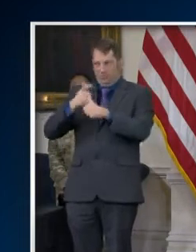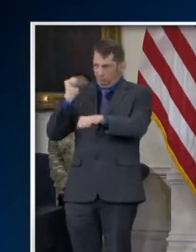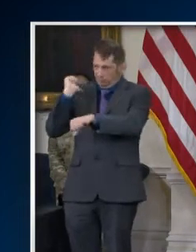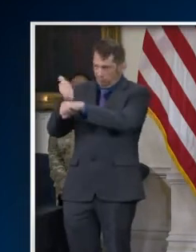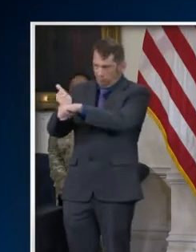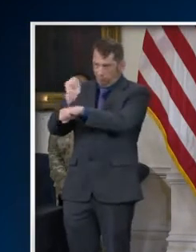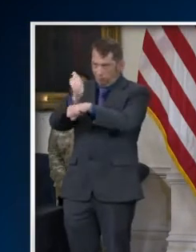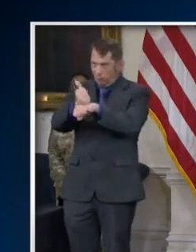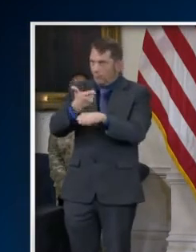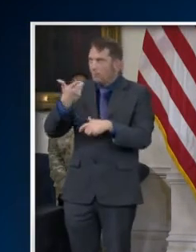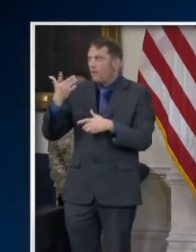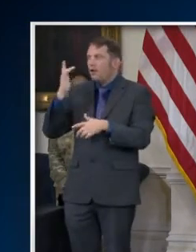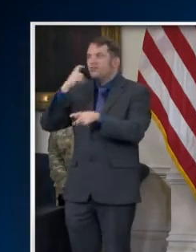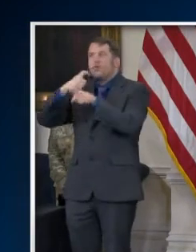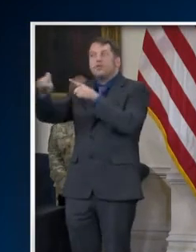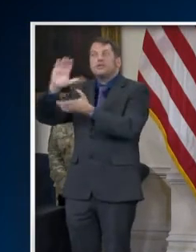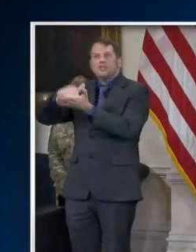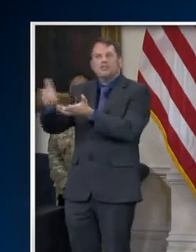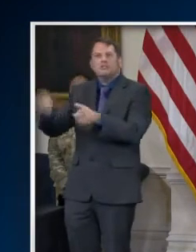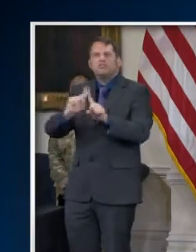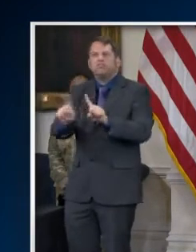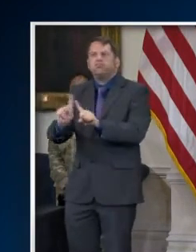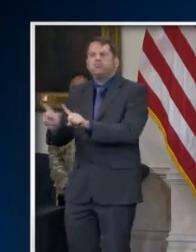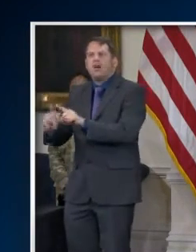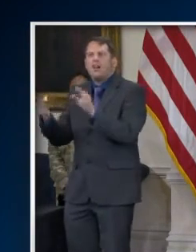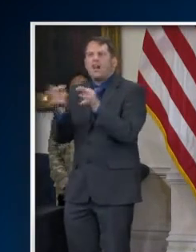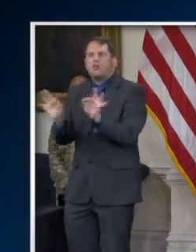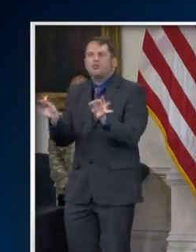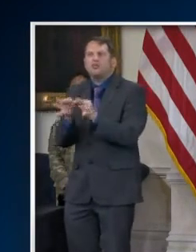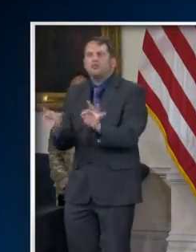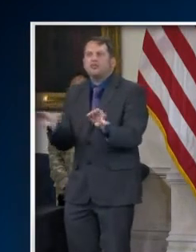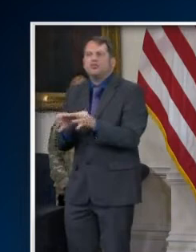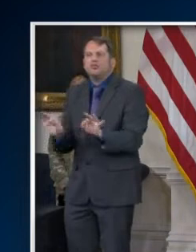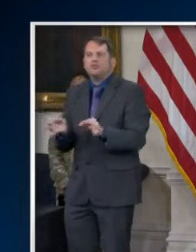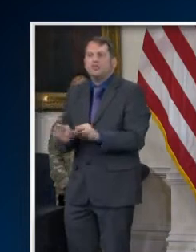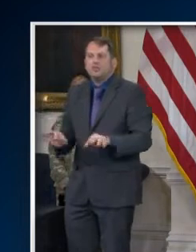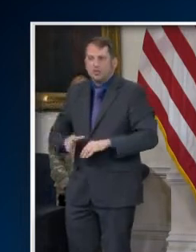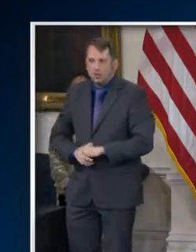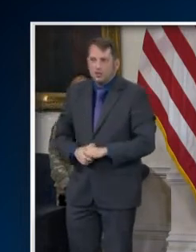A MULTILINGUAL VACCINE SUPPORT CALL CENTER, WHICH HAS NOW TAKEN